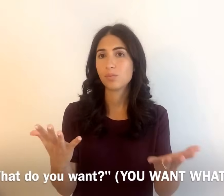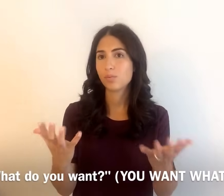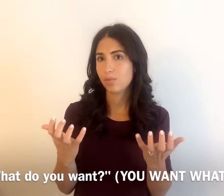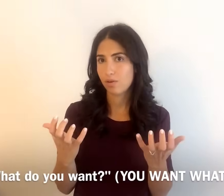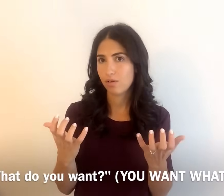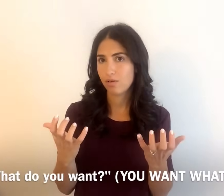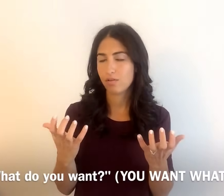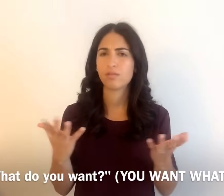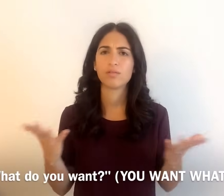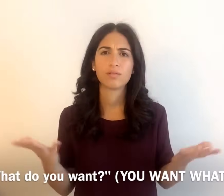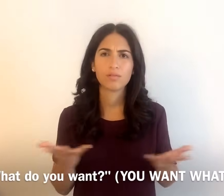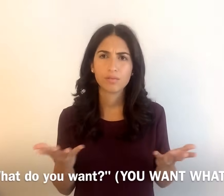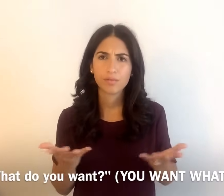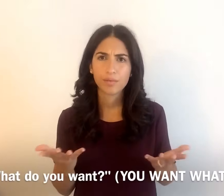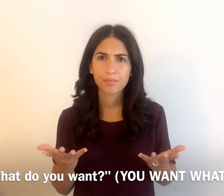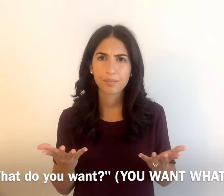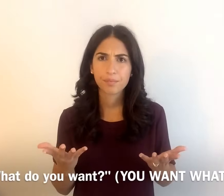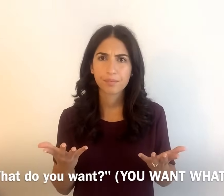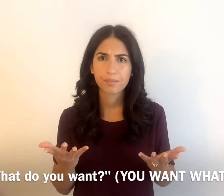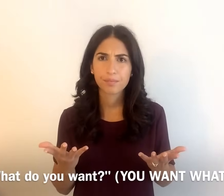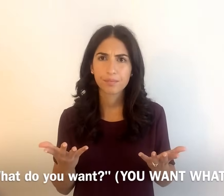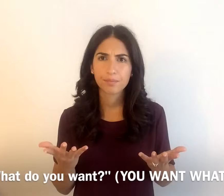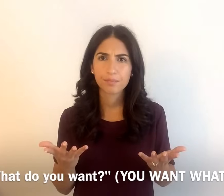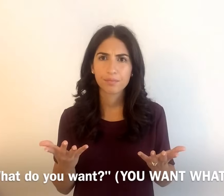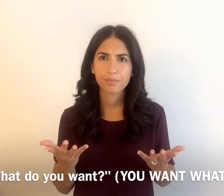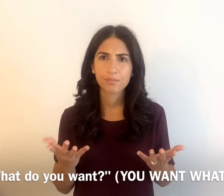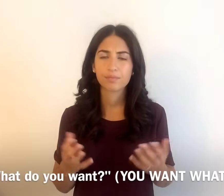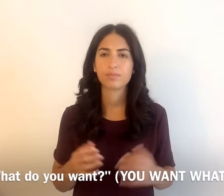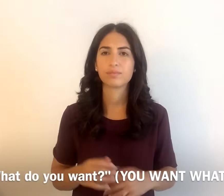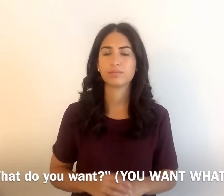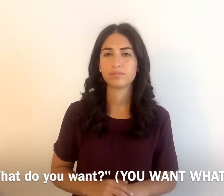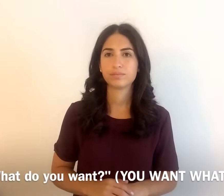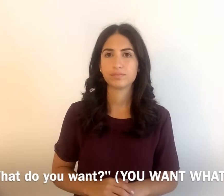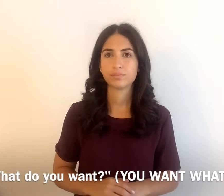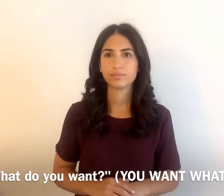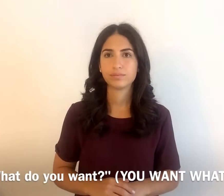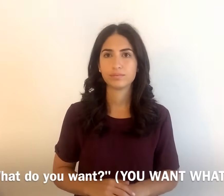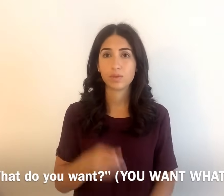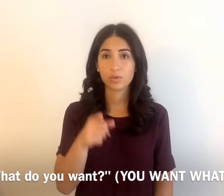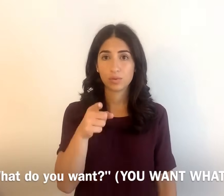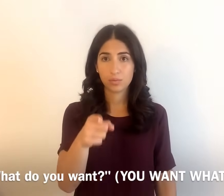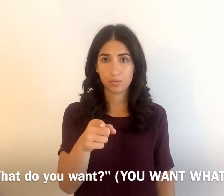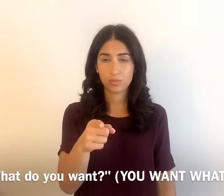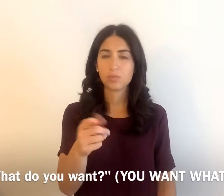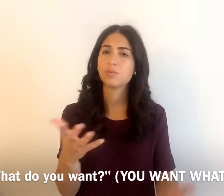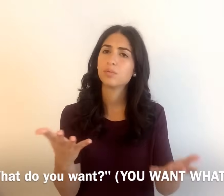"you want what?" meaning what do you want?